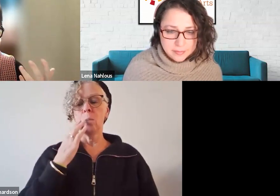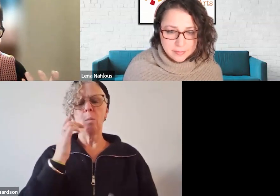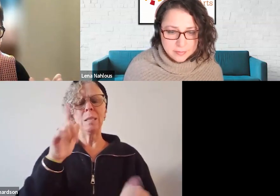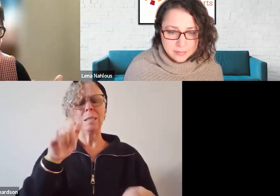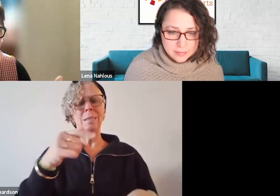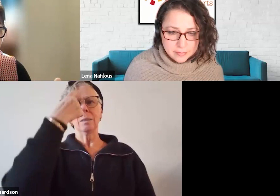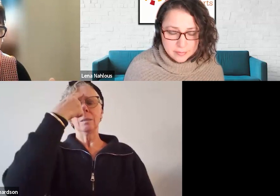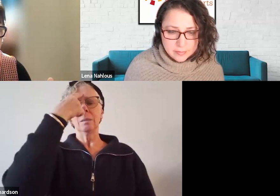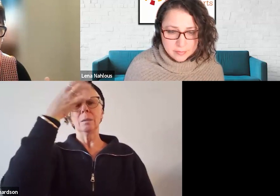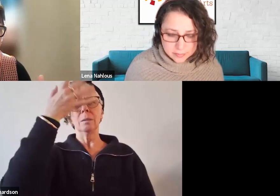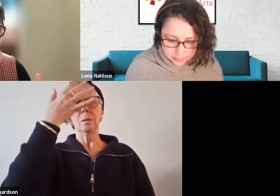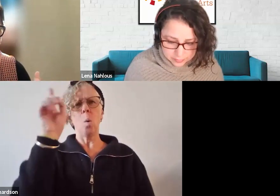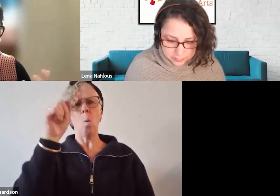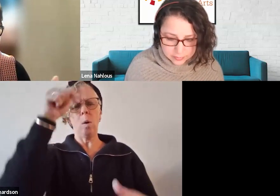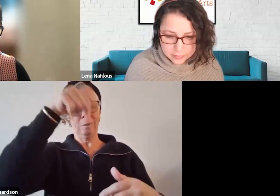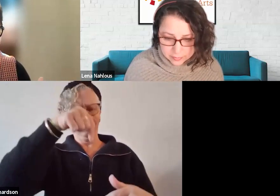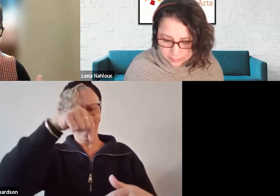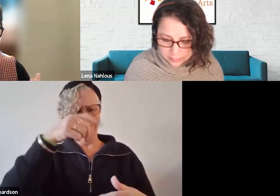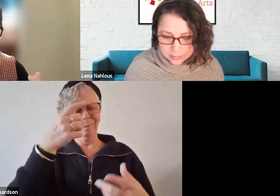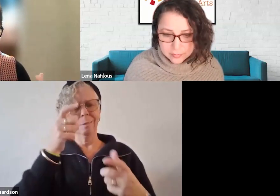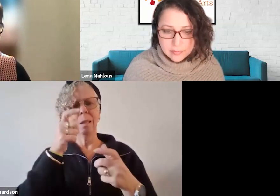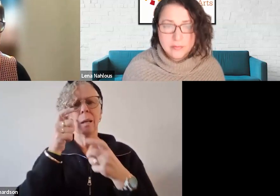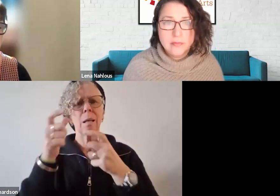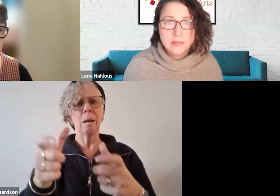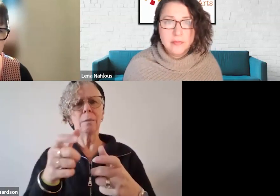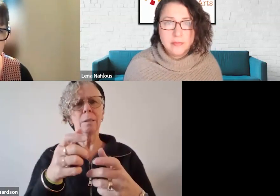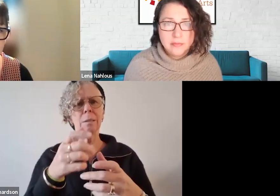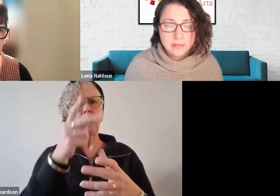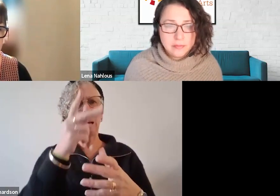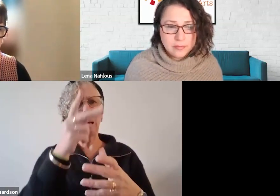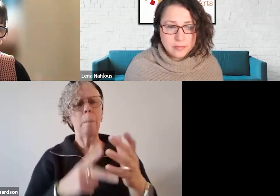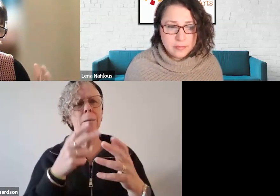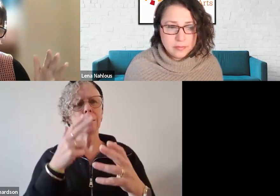governance in the concept of arts and cultural organizations.